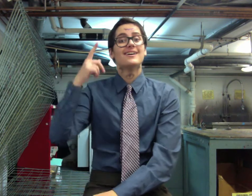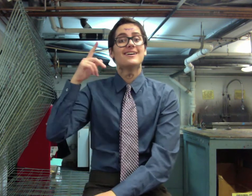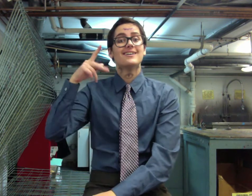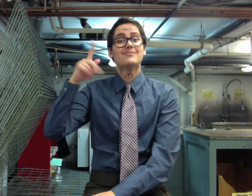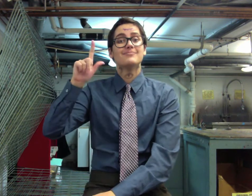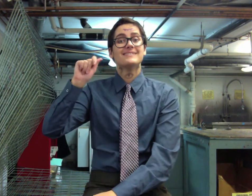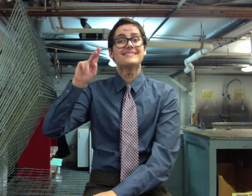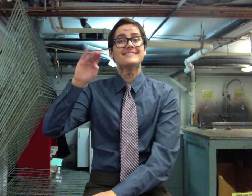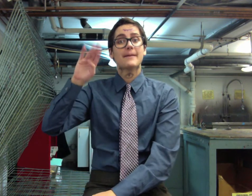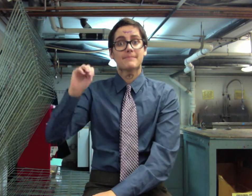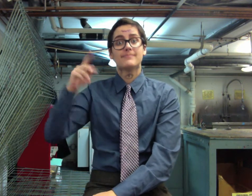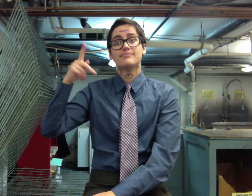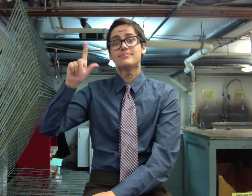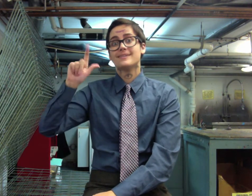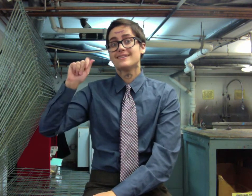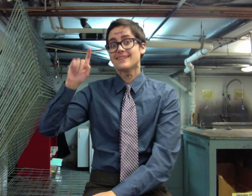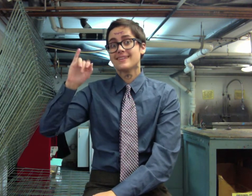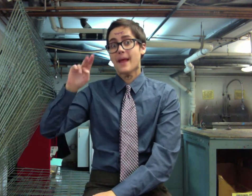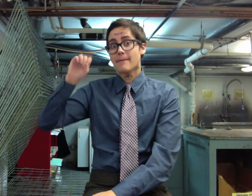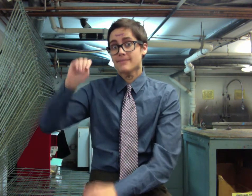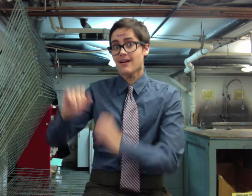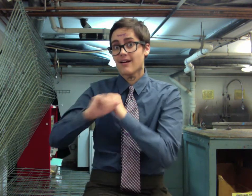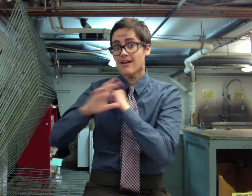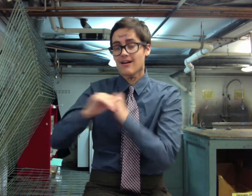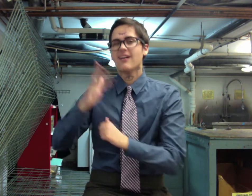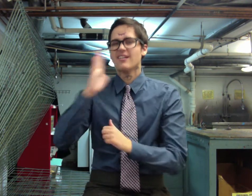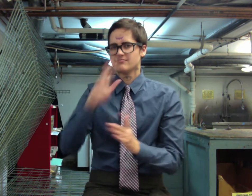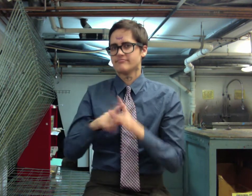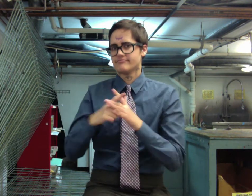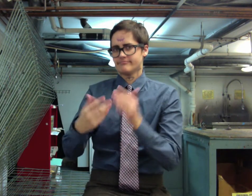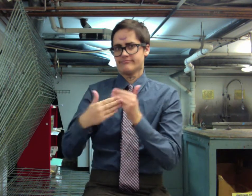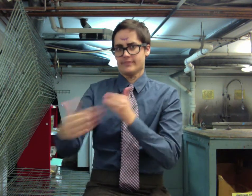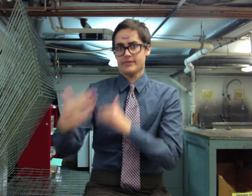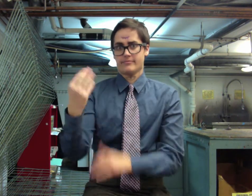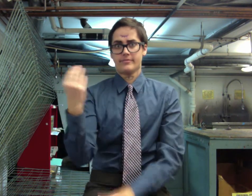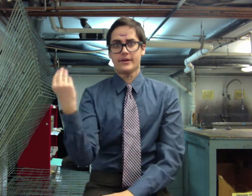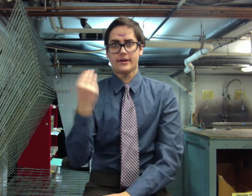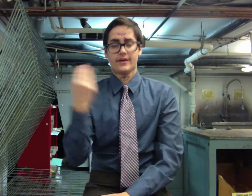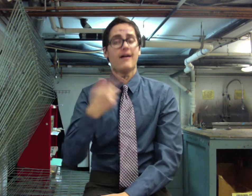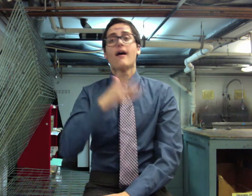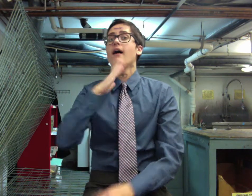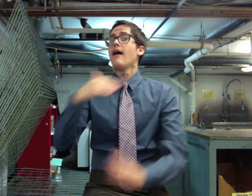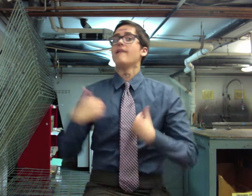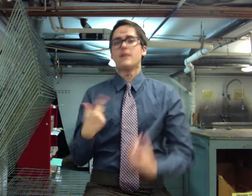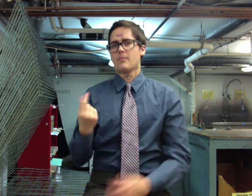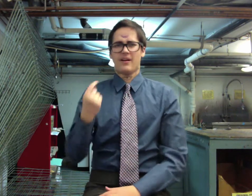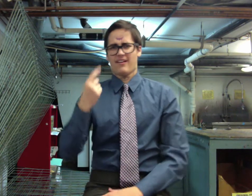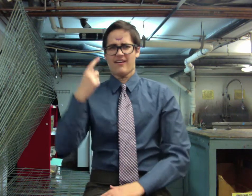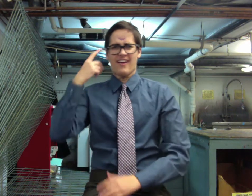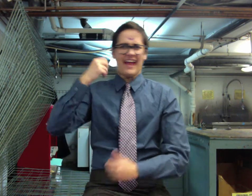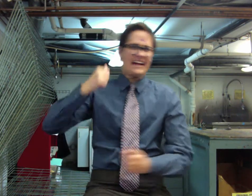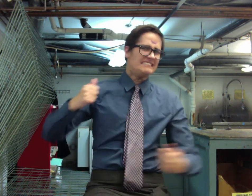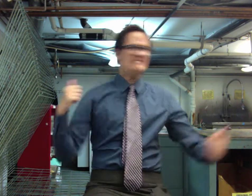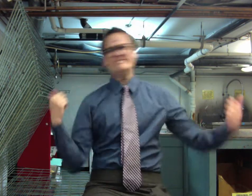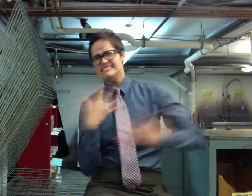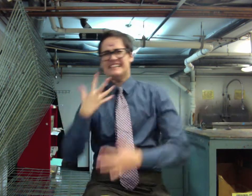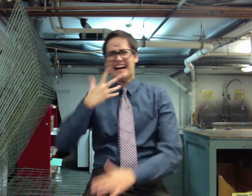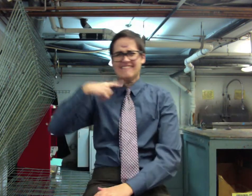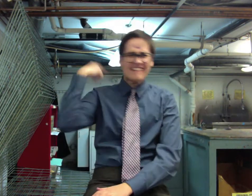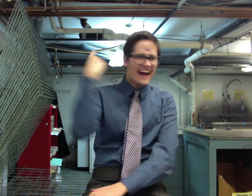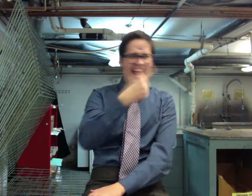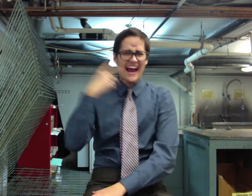The first platinum premium ad runs next Monday, and features the terrified face